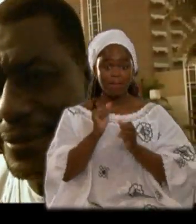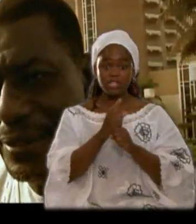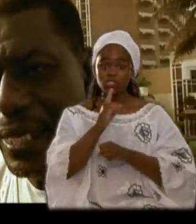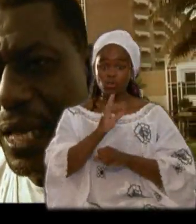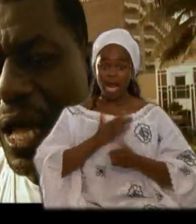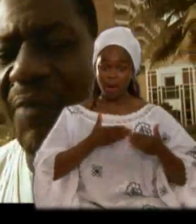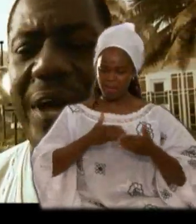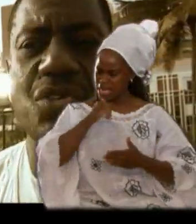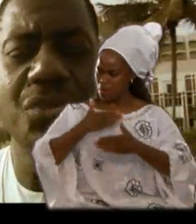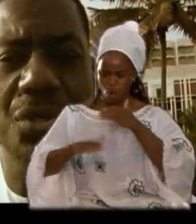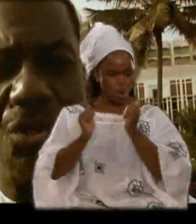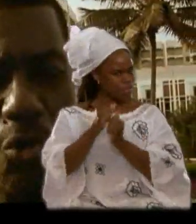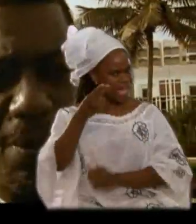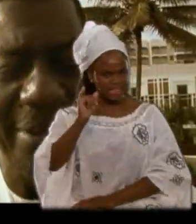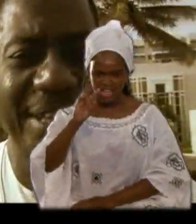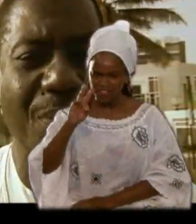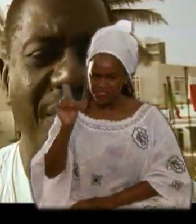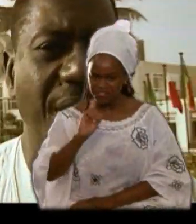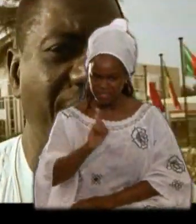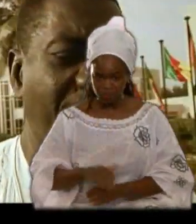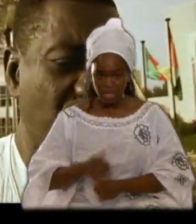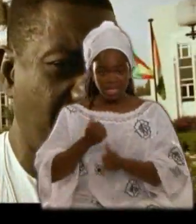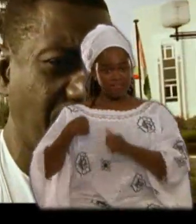to help ensure that our babies aren't born with HIV.